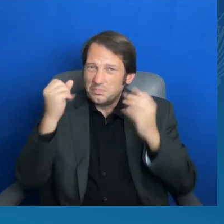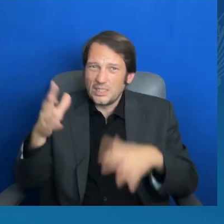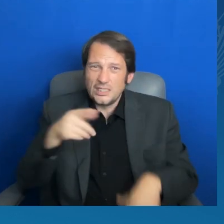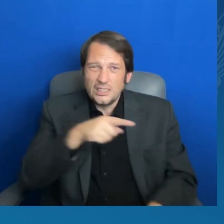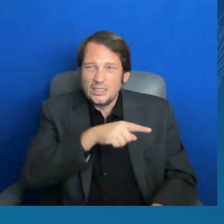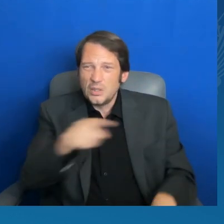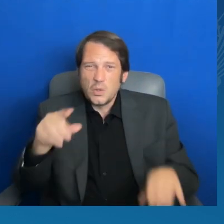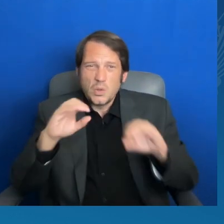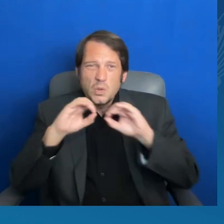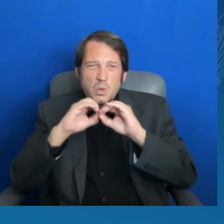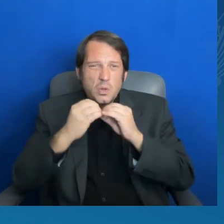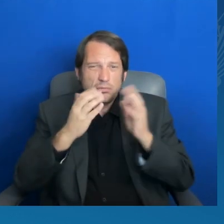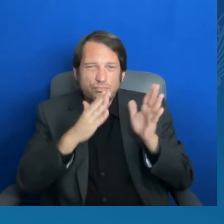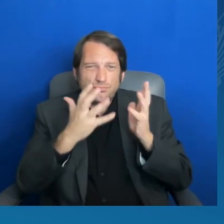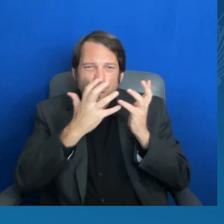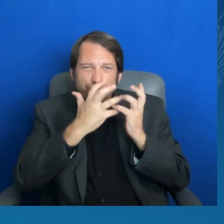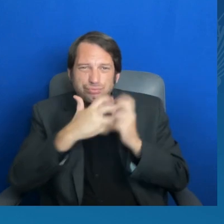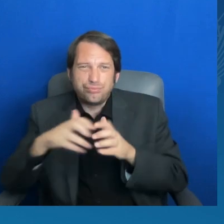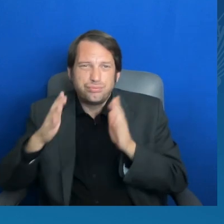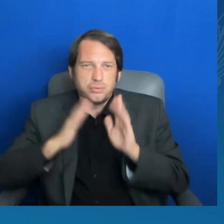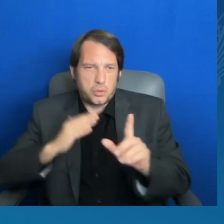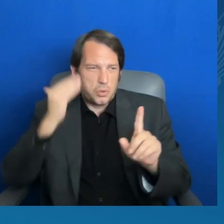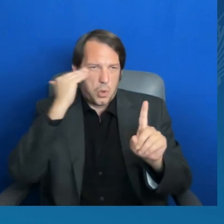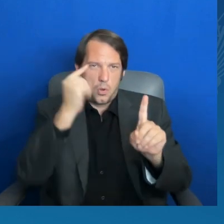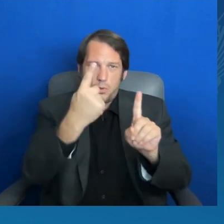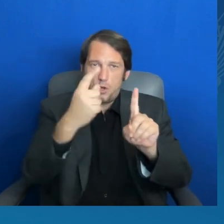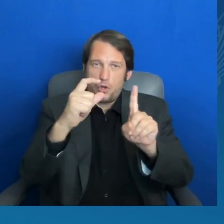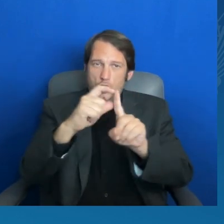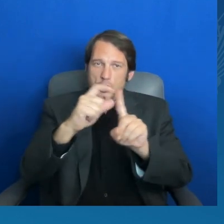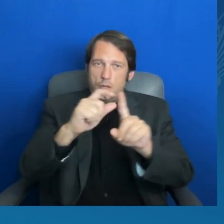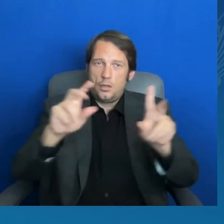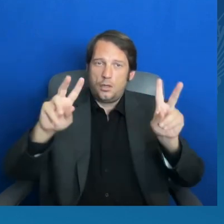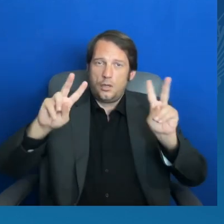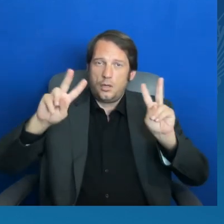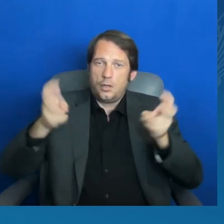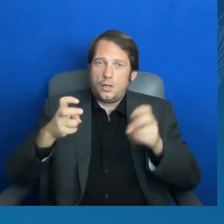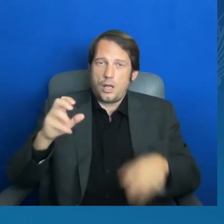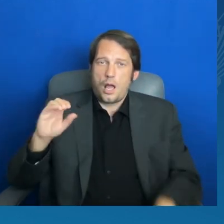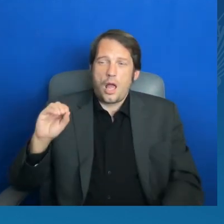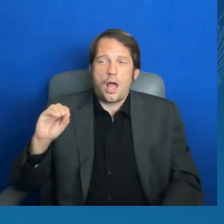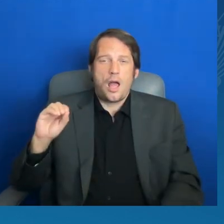Ms. Ferrell-Zabala: Yes. The Vice President: Because you are all in these red t-shirts show up everywhere.